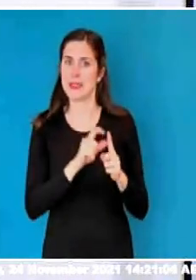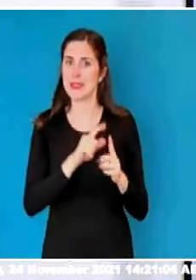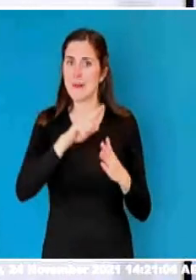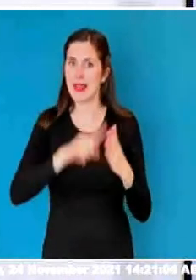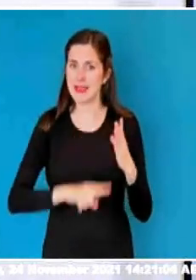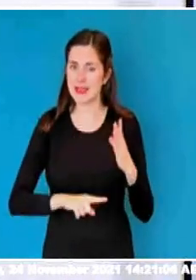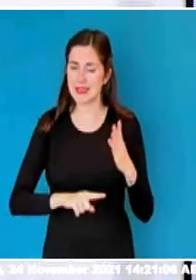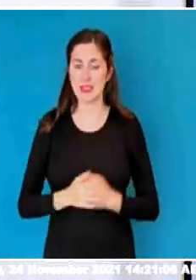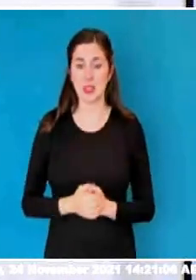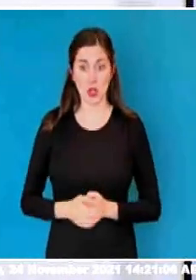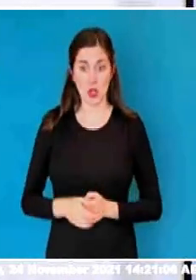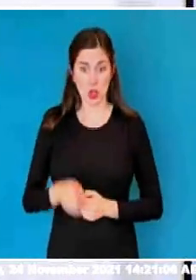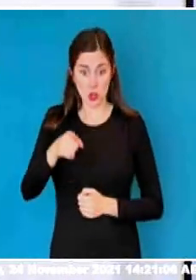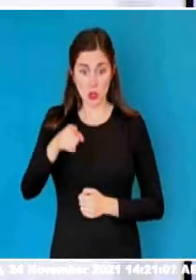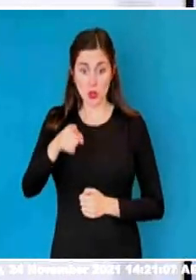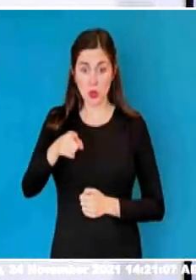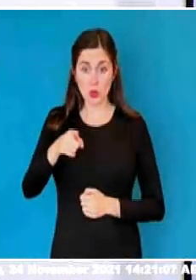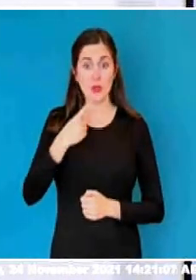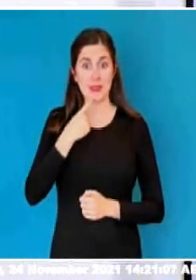But you make this qualification, I want to understand it: